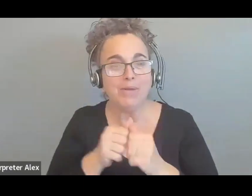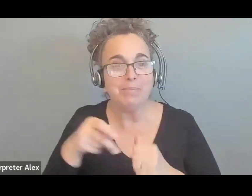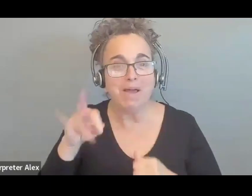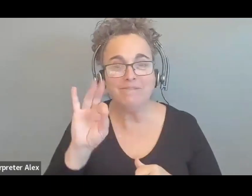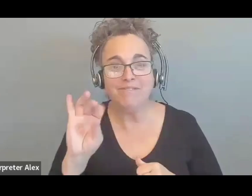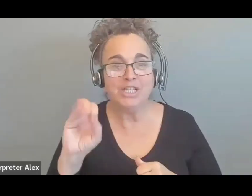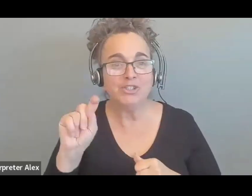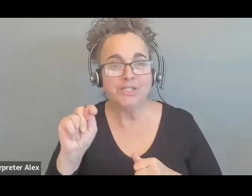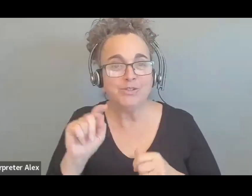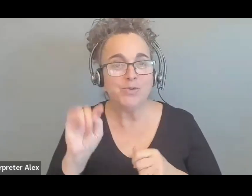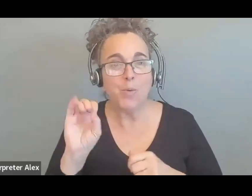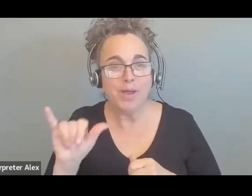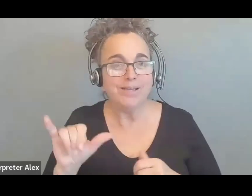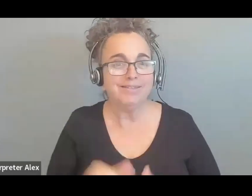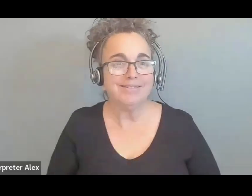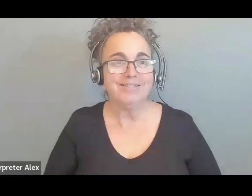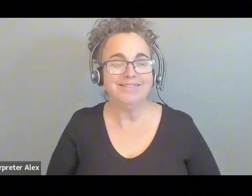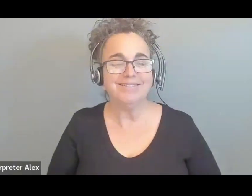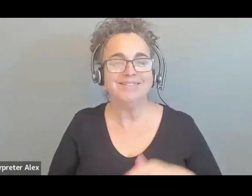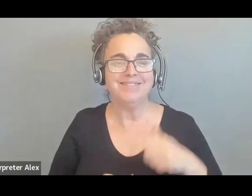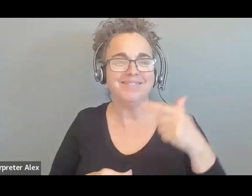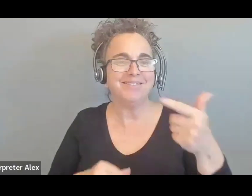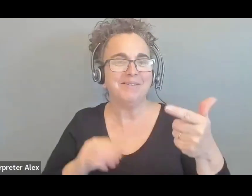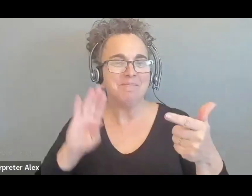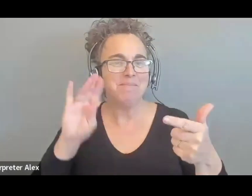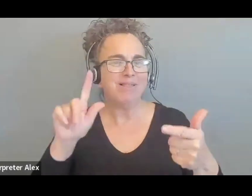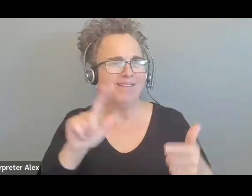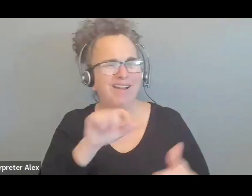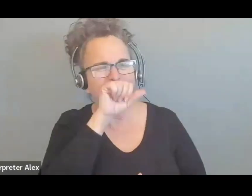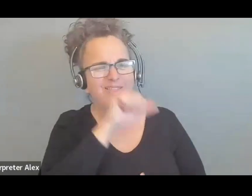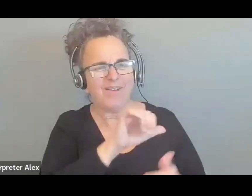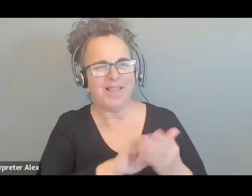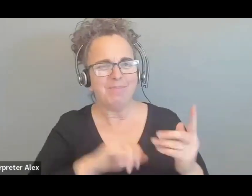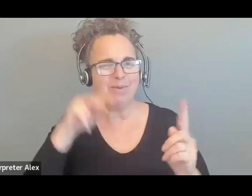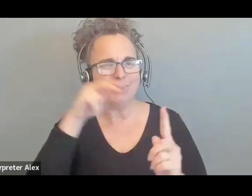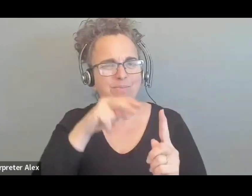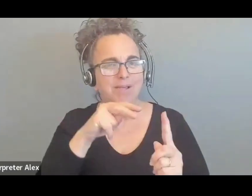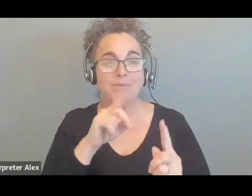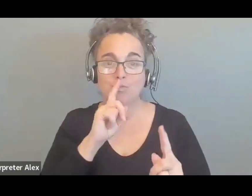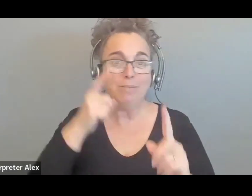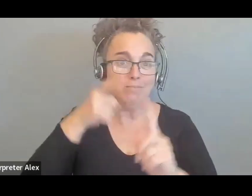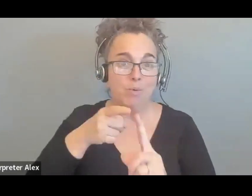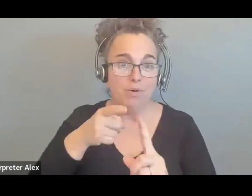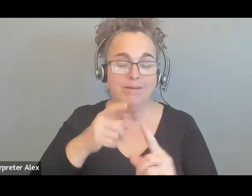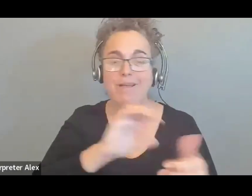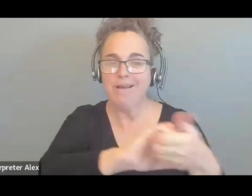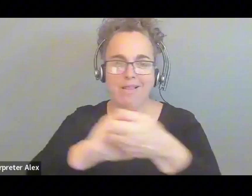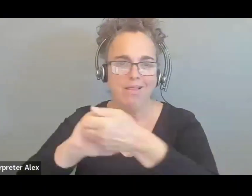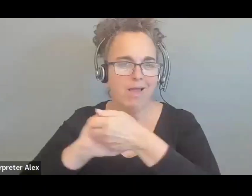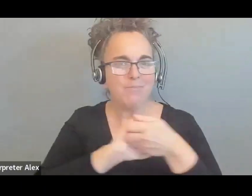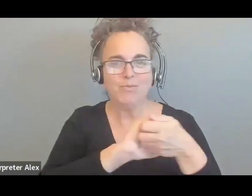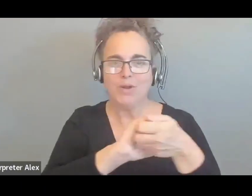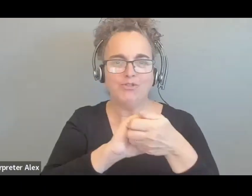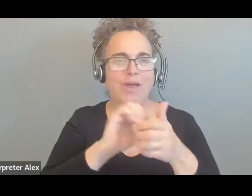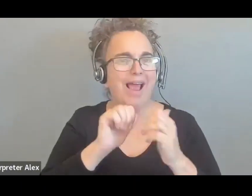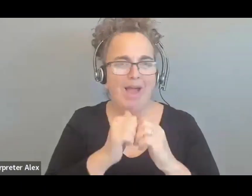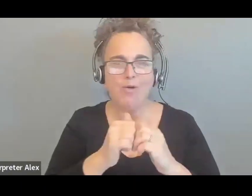Well, I I, I love that perspective because it's all about collaboration. What can we do to innovate together